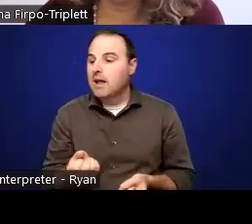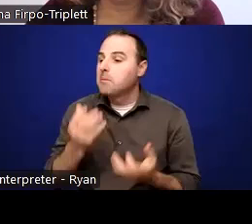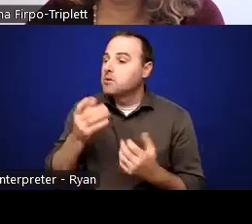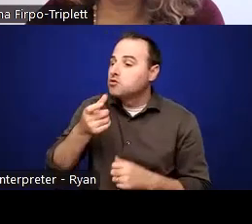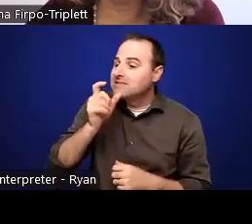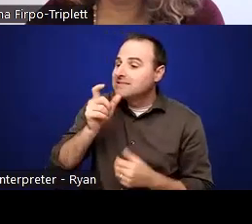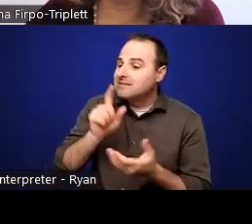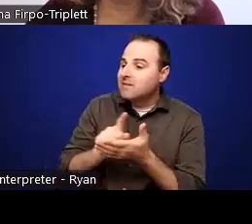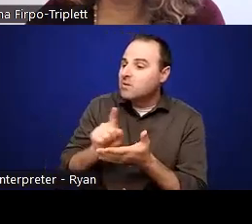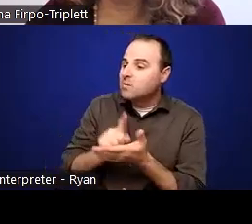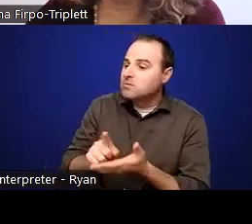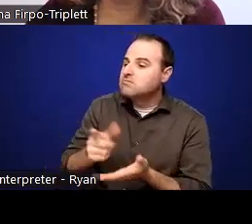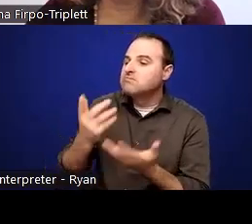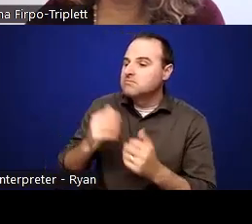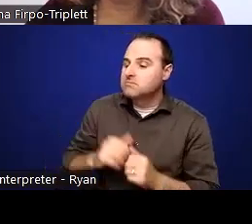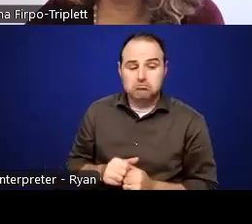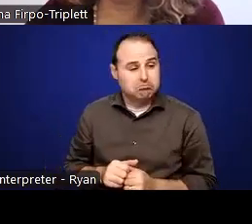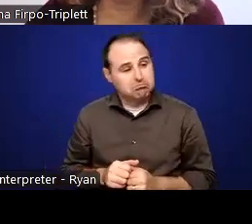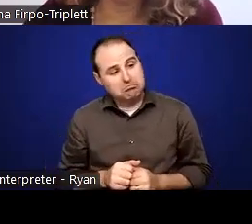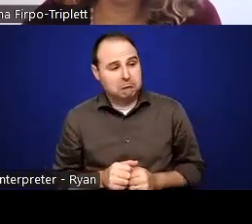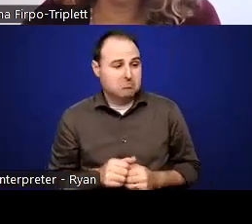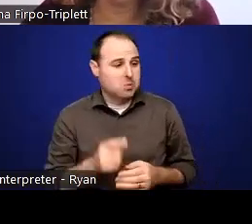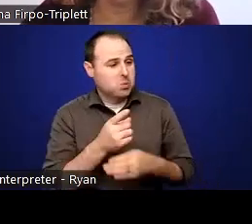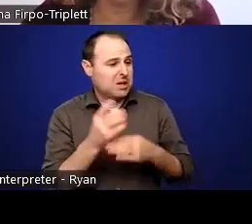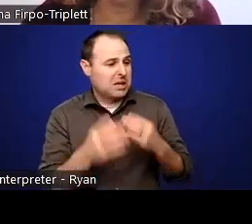Like two to three over the weekend mostly, sometimes